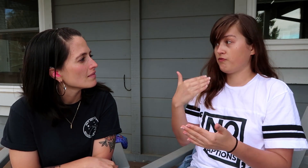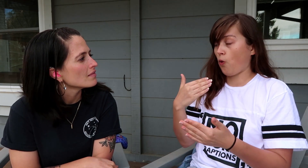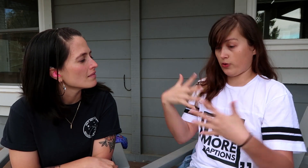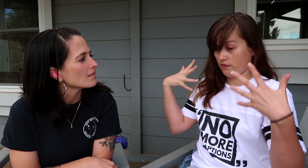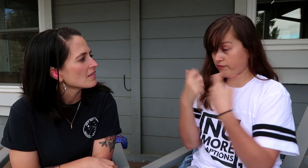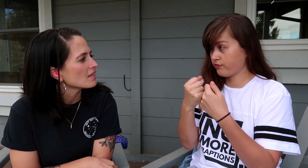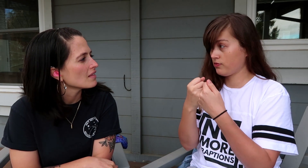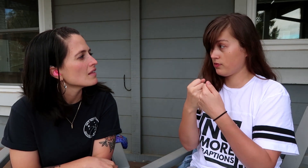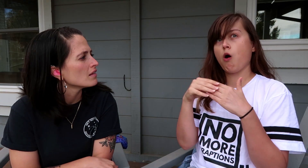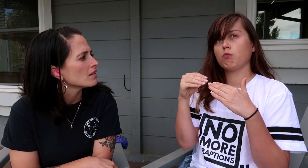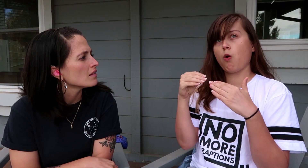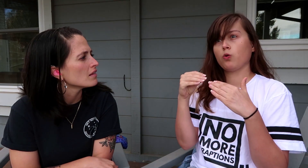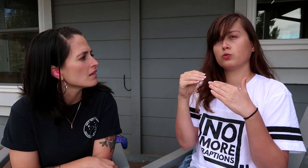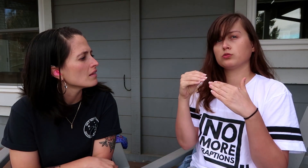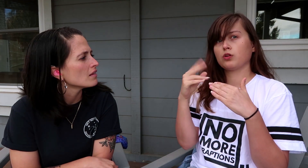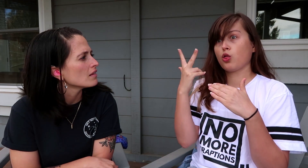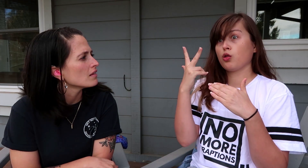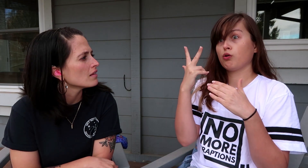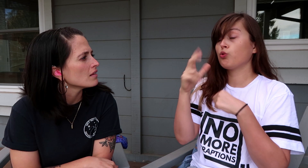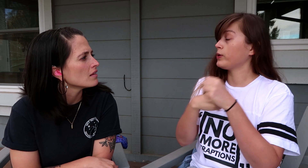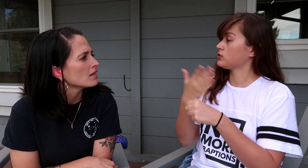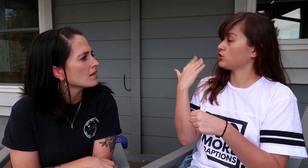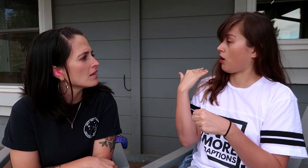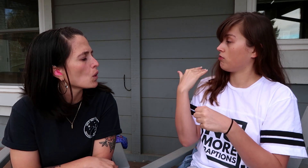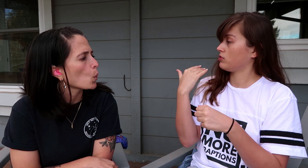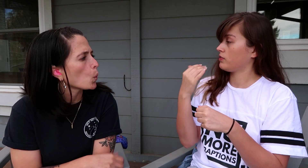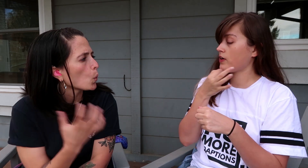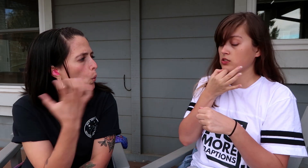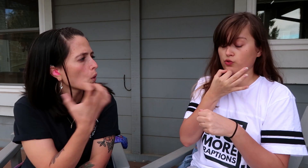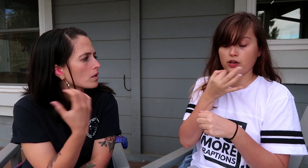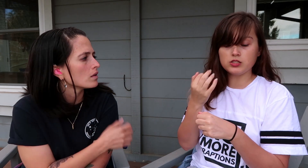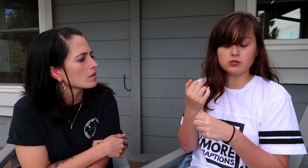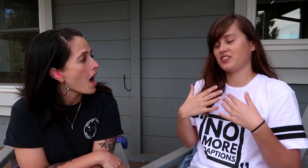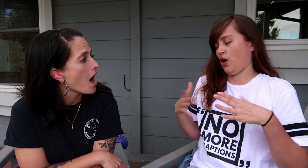Before, I was in a car crash... Almost 3 years ago, soon it will be 3 years.